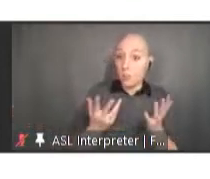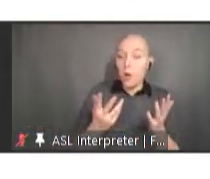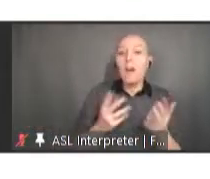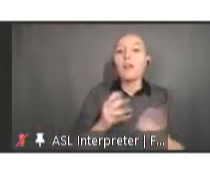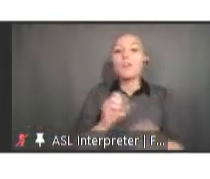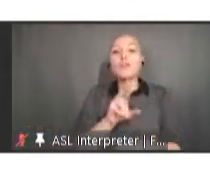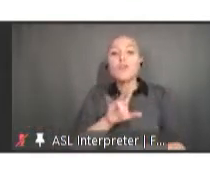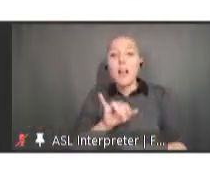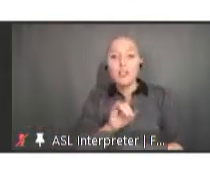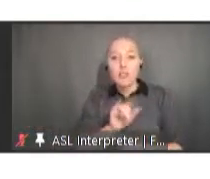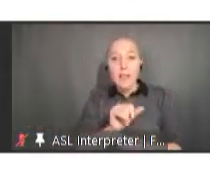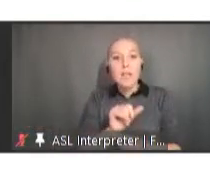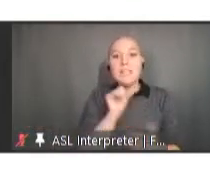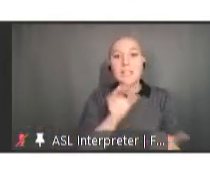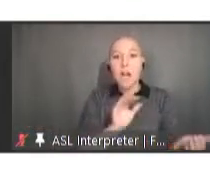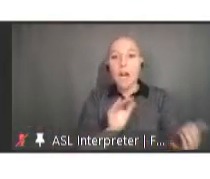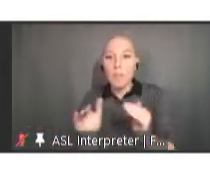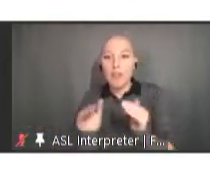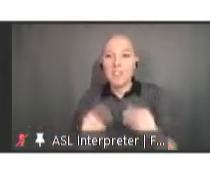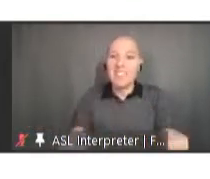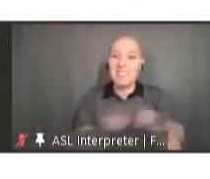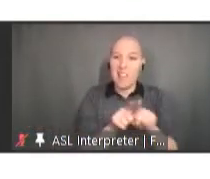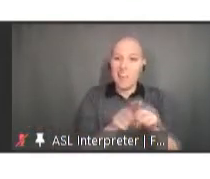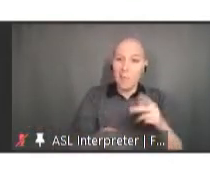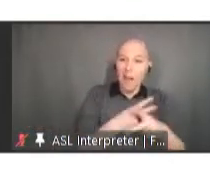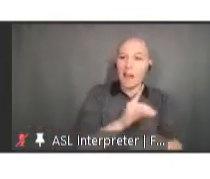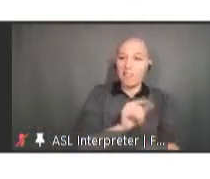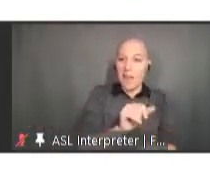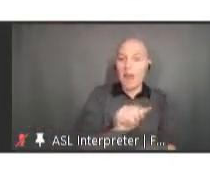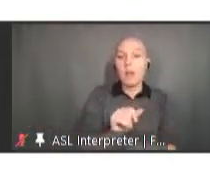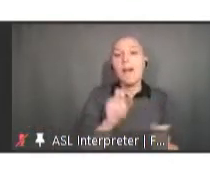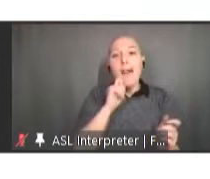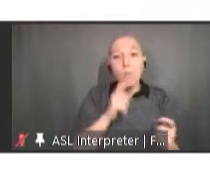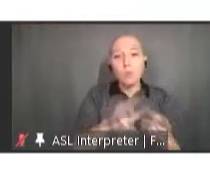The national serology standard from the Frederick National Lab can be used to validate and calibrate